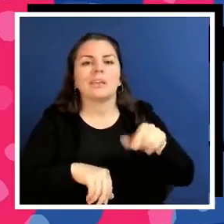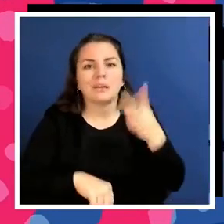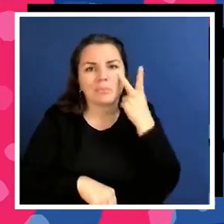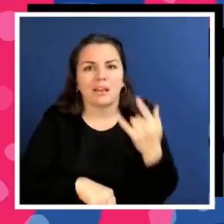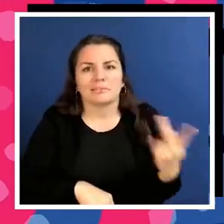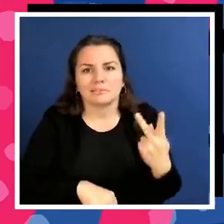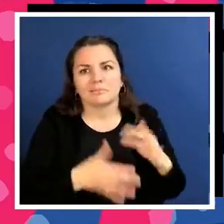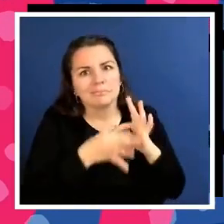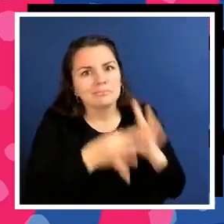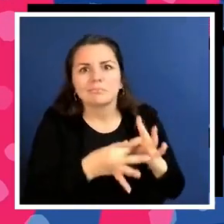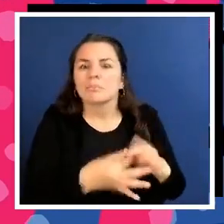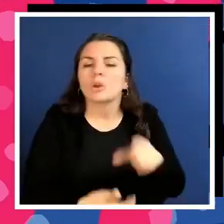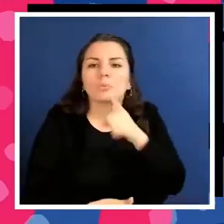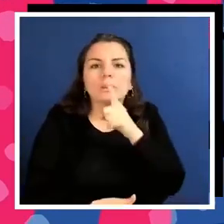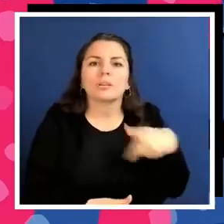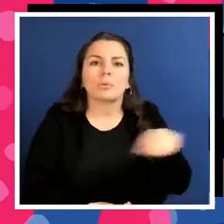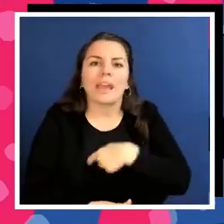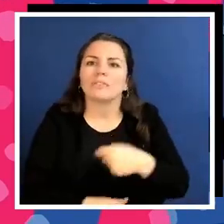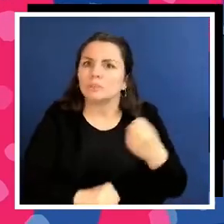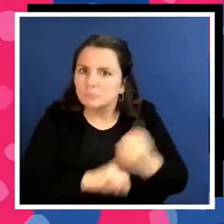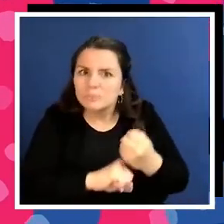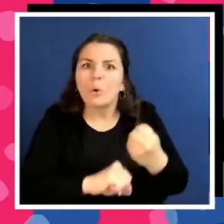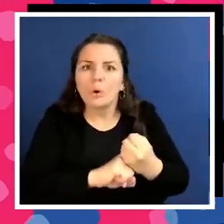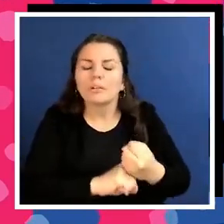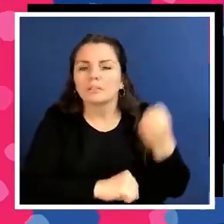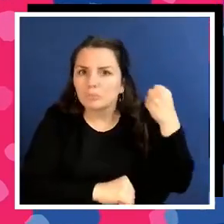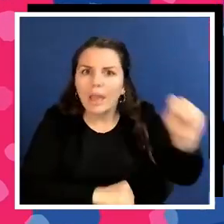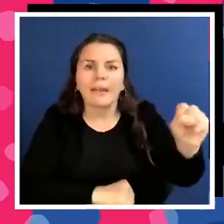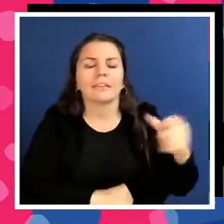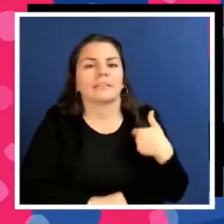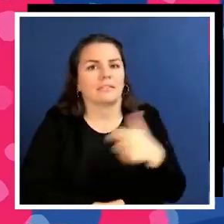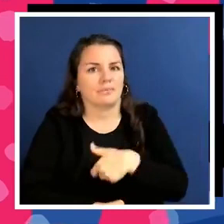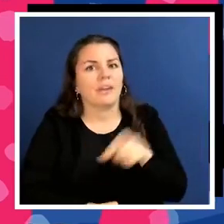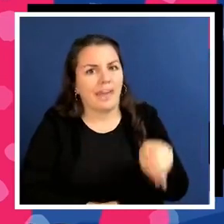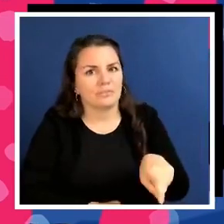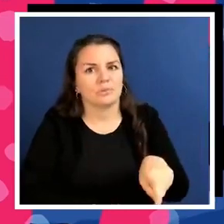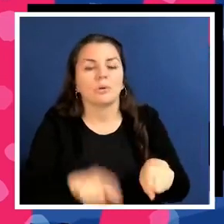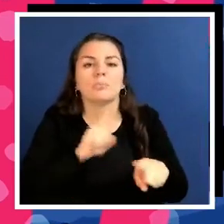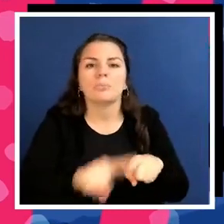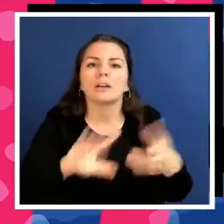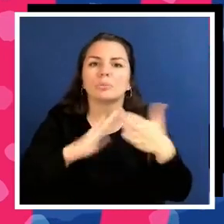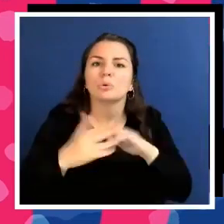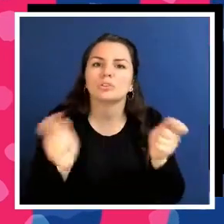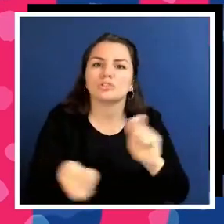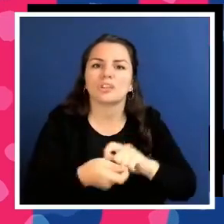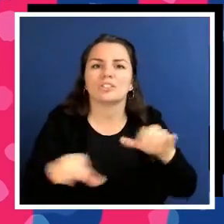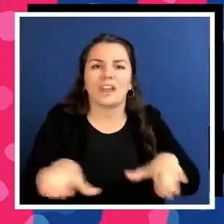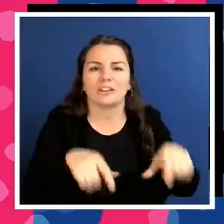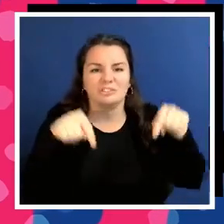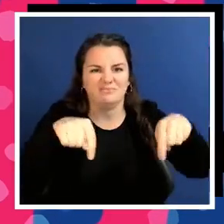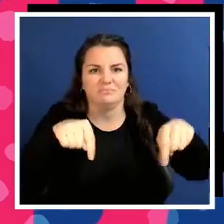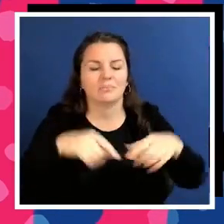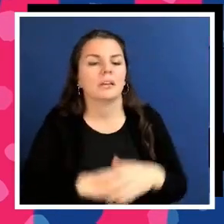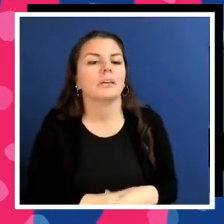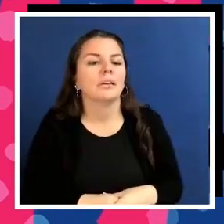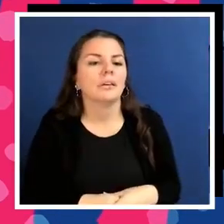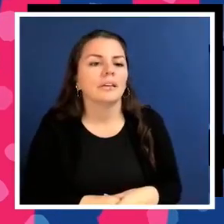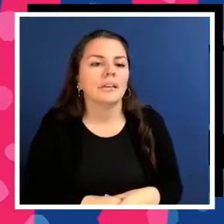TO GO ON TO THE COMMUNITY CHANGE ACTION PAGE HERE ON TIK TOK.